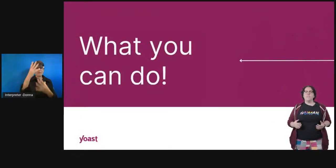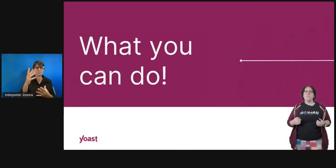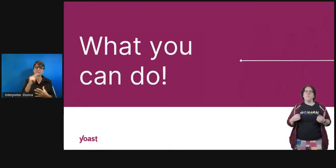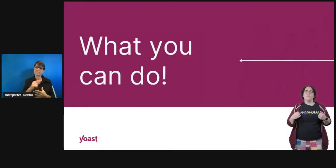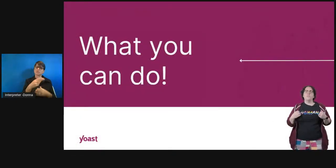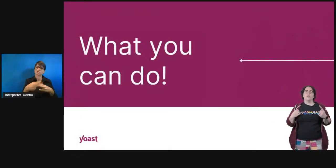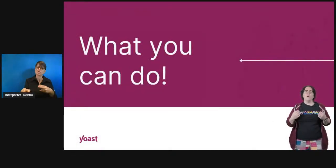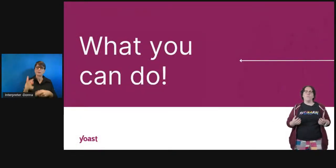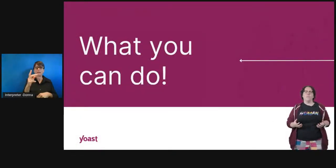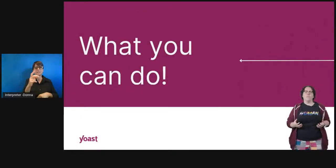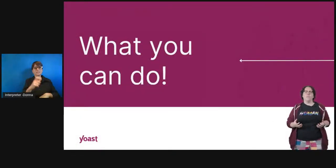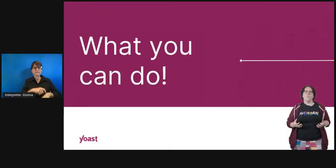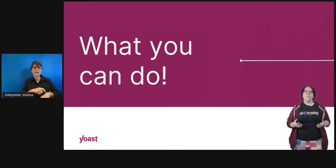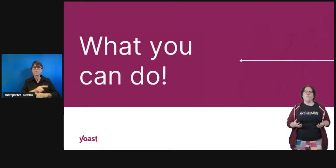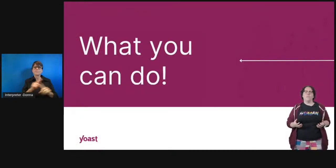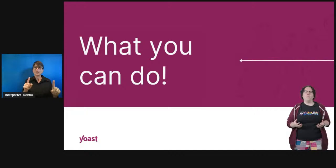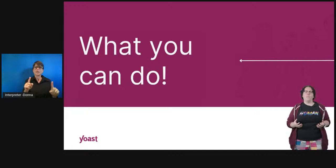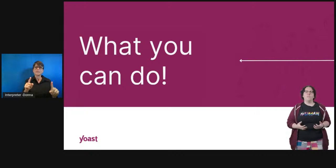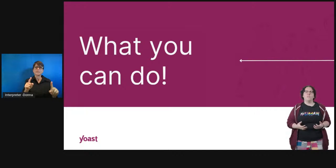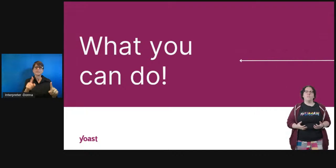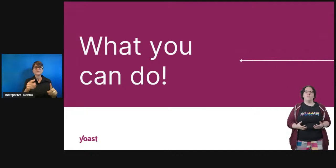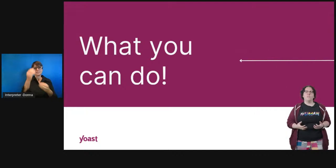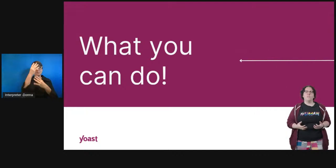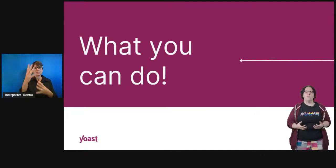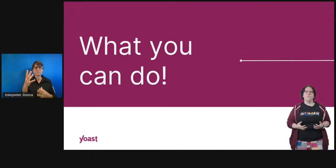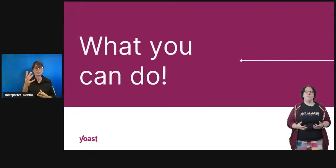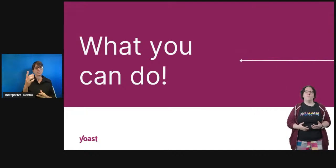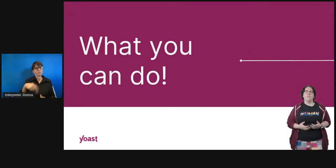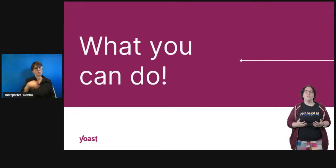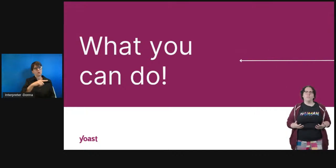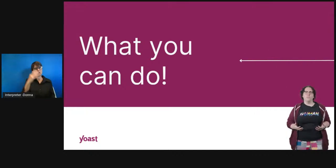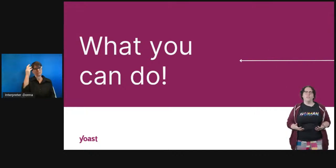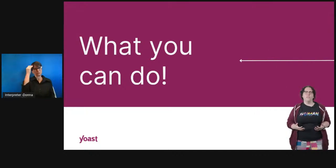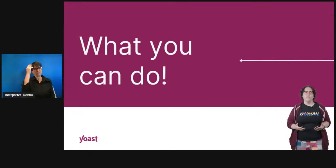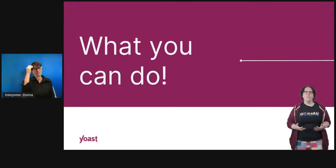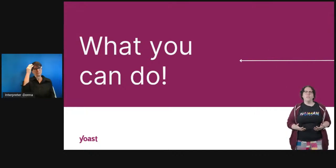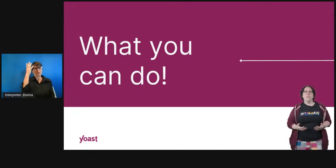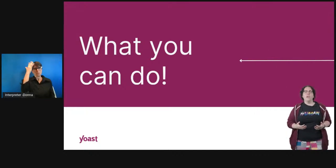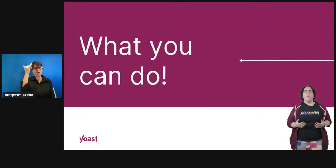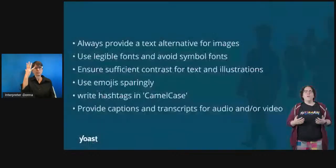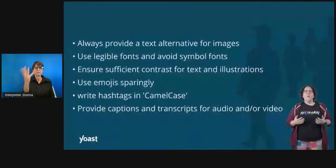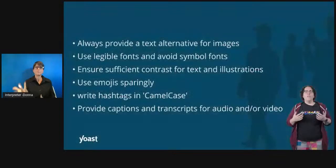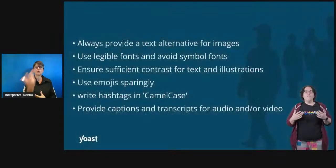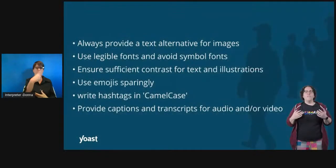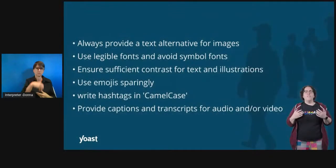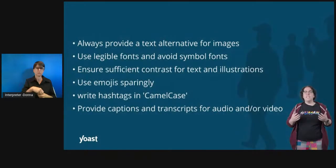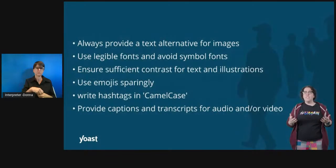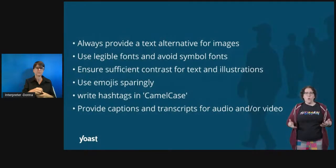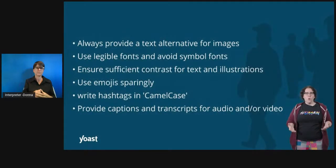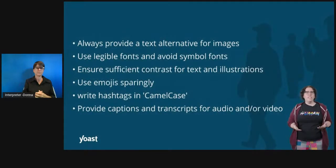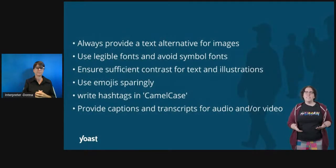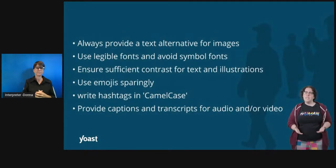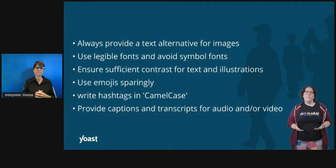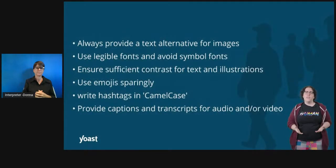Please think about this before you do it and think about who is consuming your content. I know this was a lot of information in a short Amad of